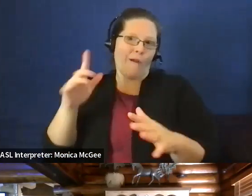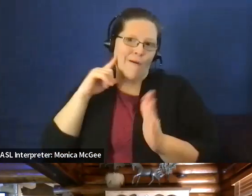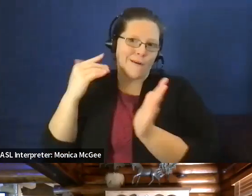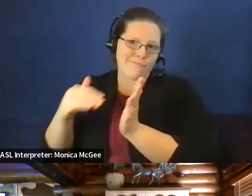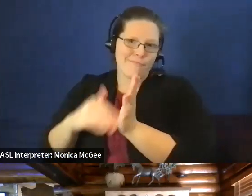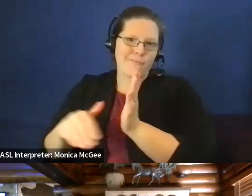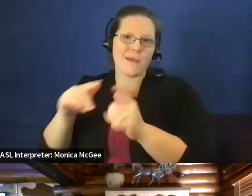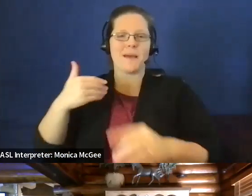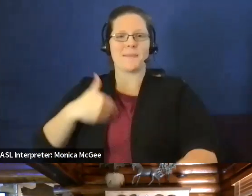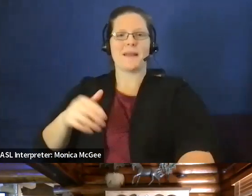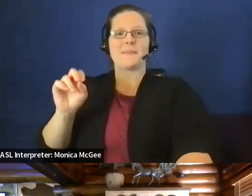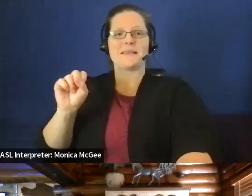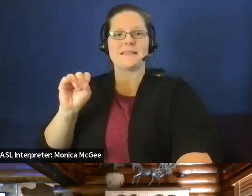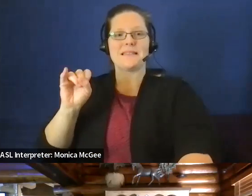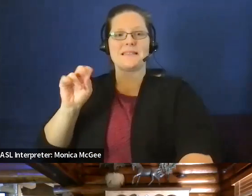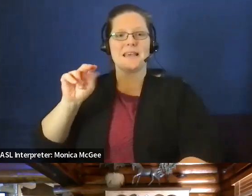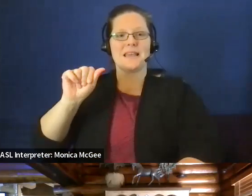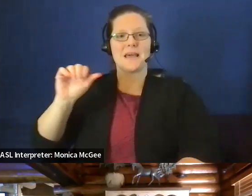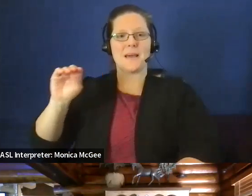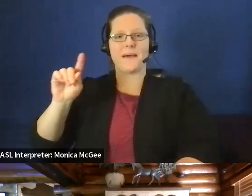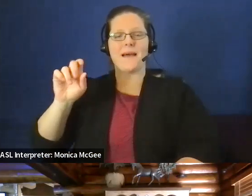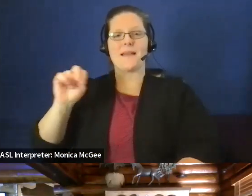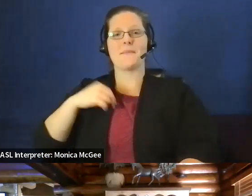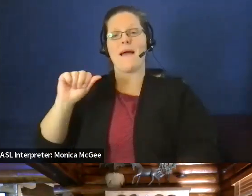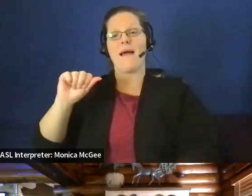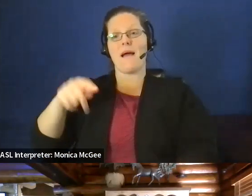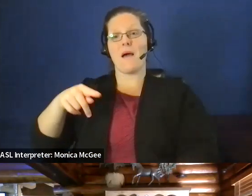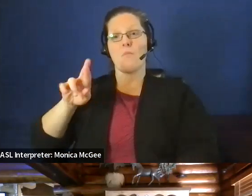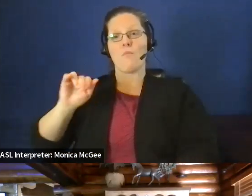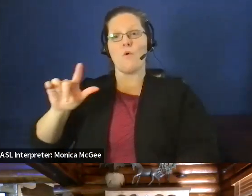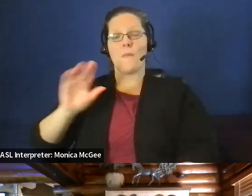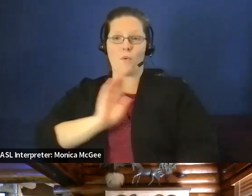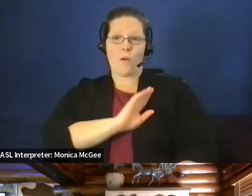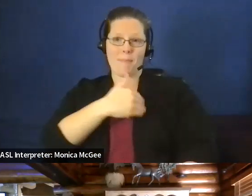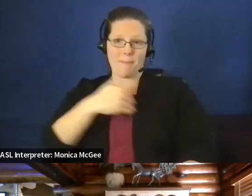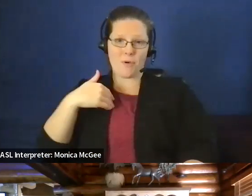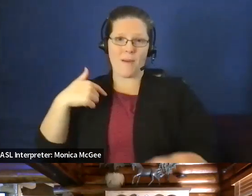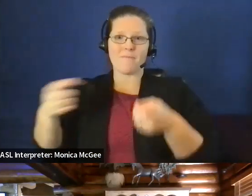[ Please stand by for captions ] Hello, everybody. We'll go ahead and start this off with